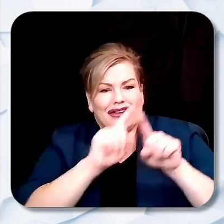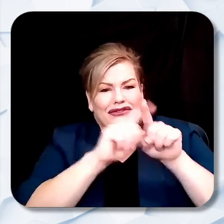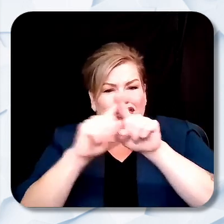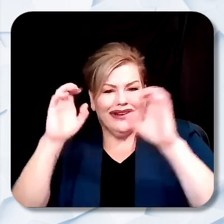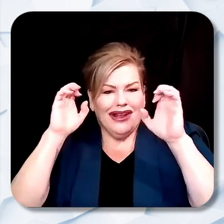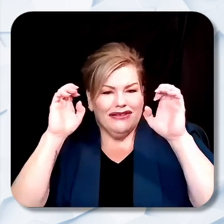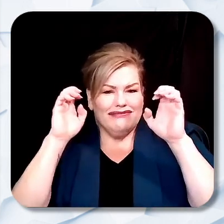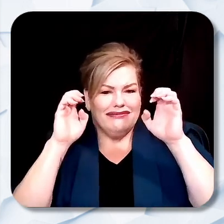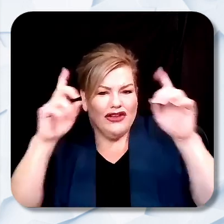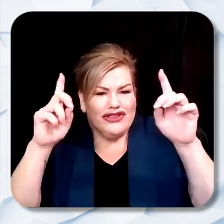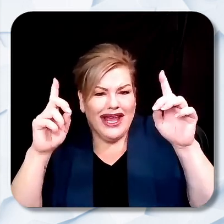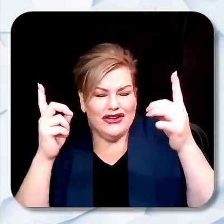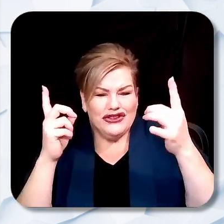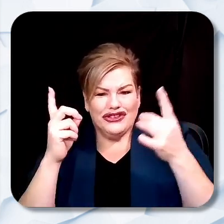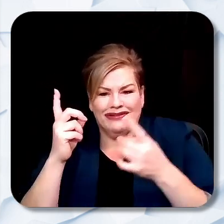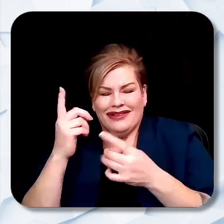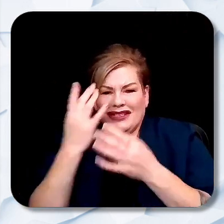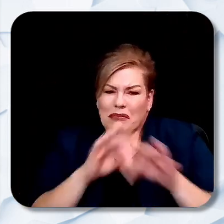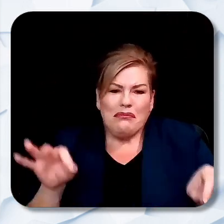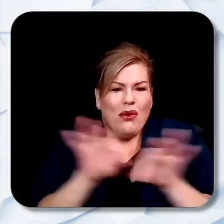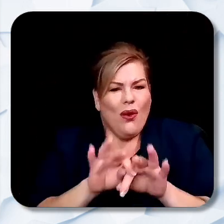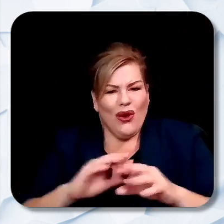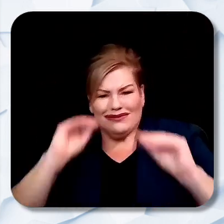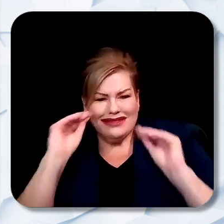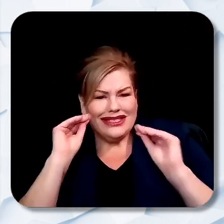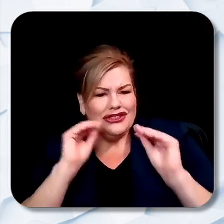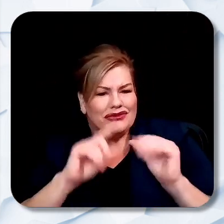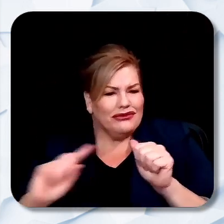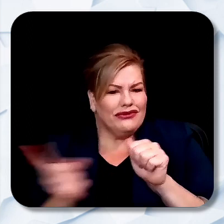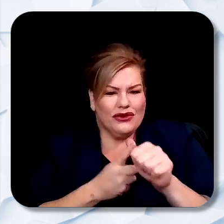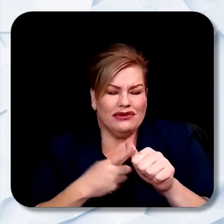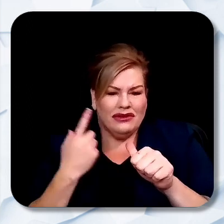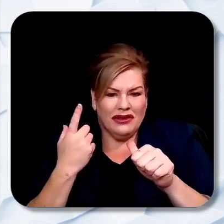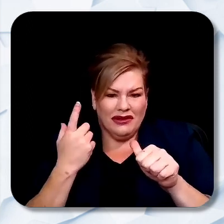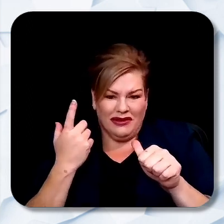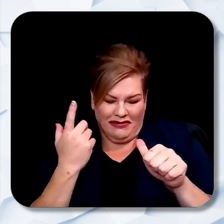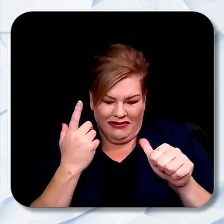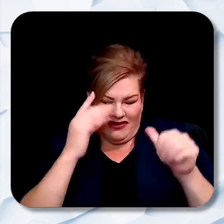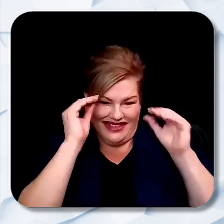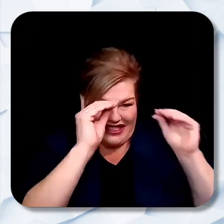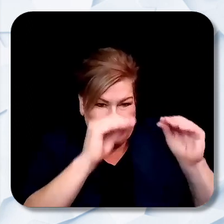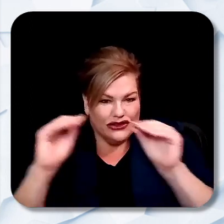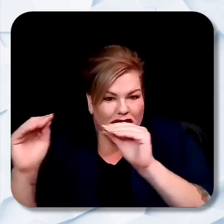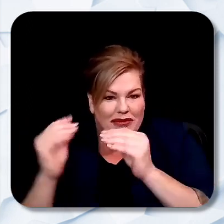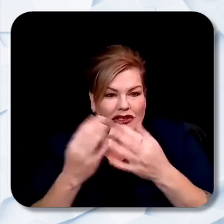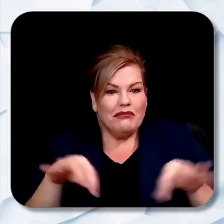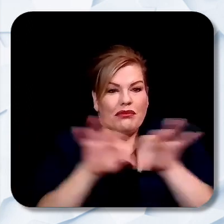is really our first um way, you know, to combat this. I also work with a nonprofit profit. A